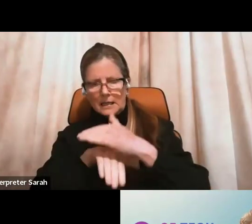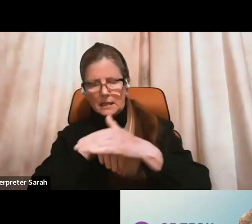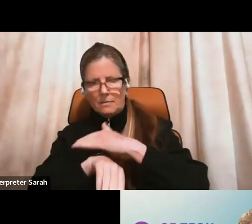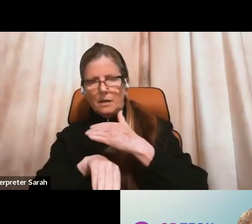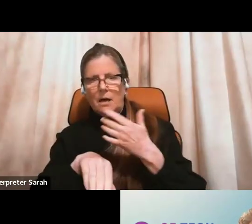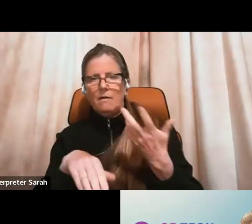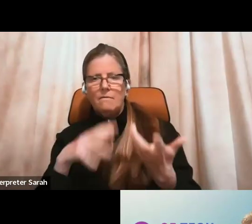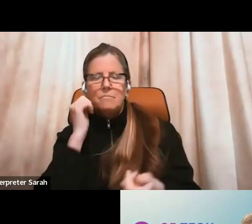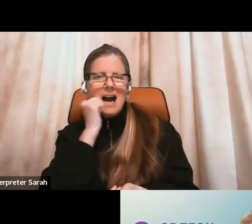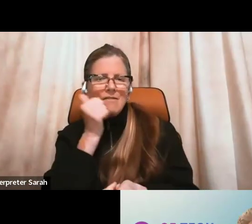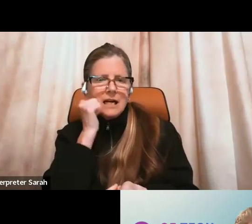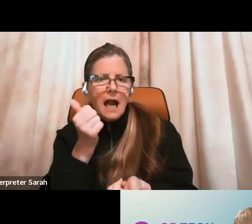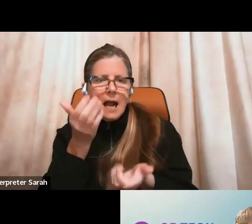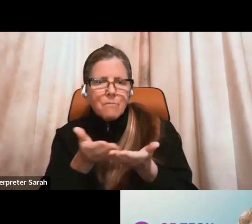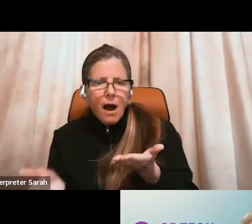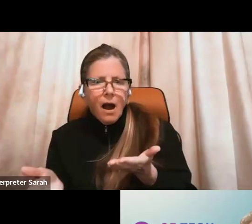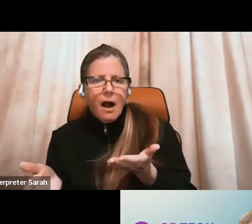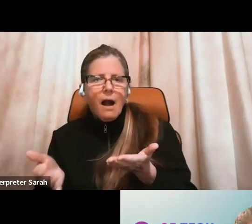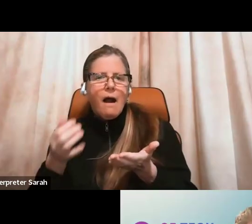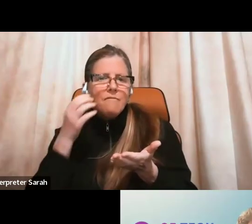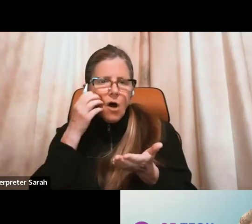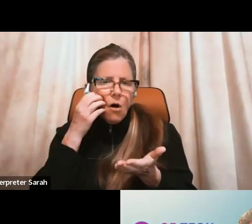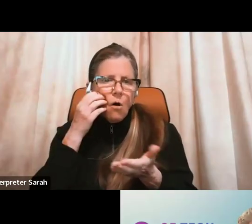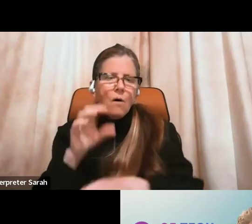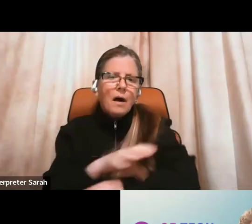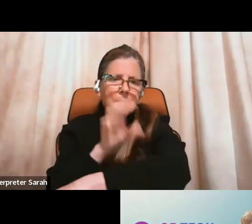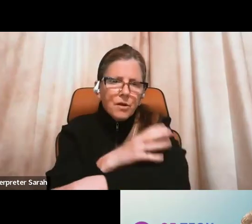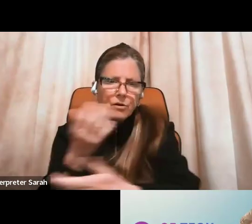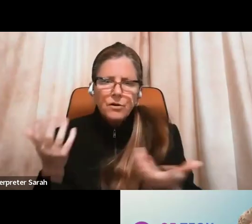everyday products, phones and computers, and then some of the other, sort of the assistive